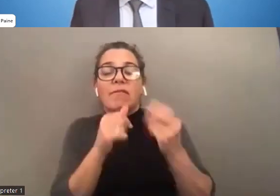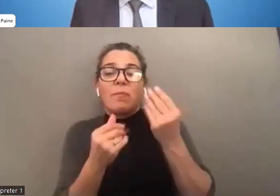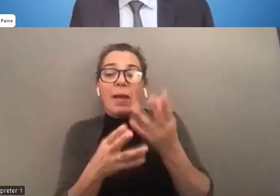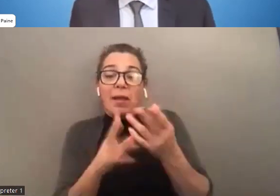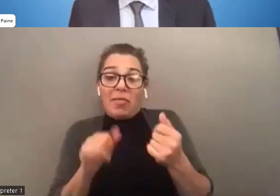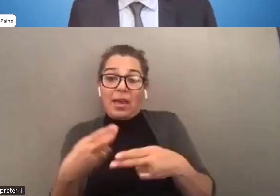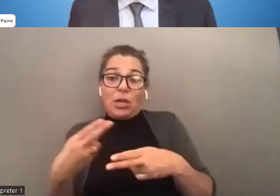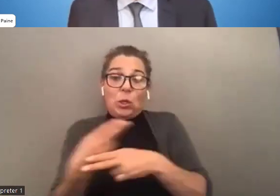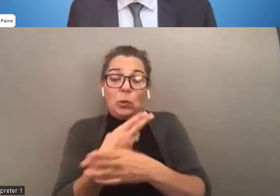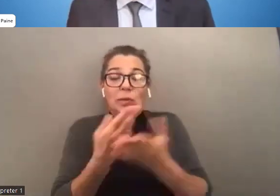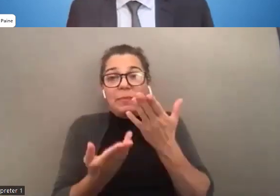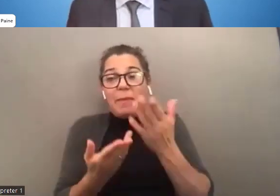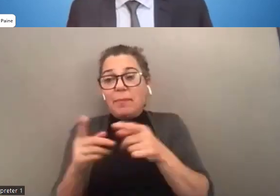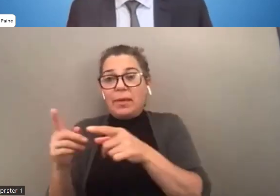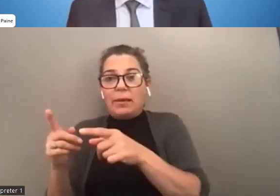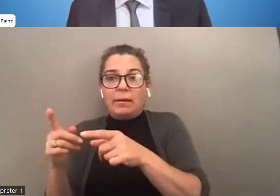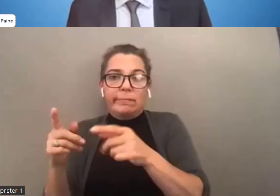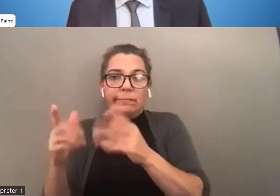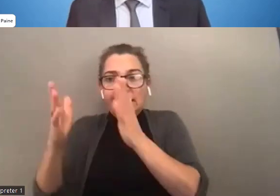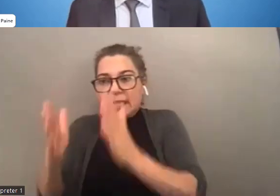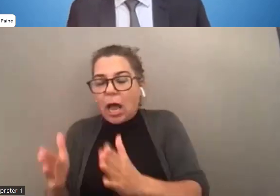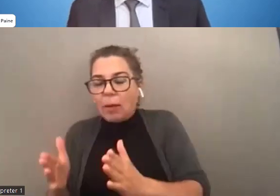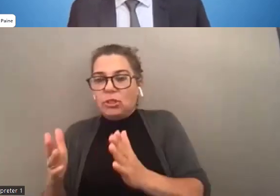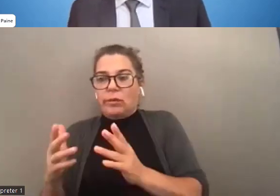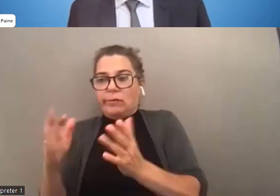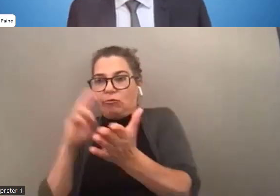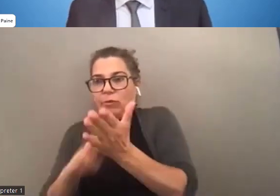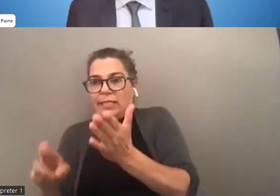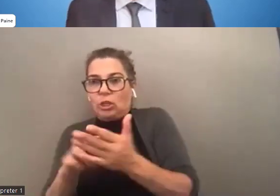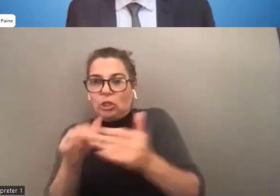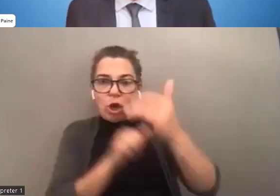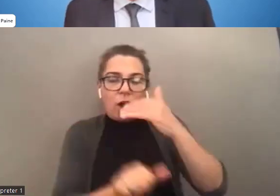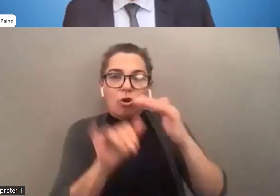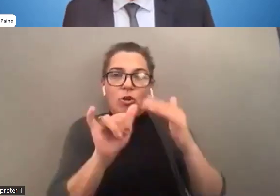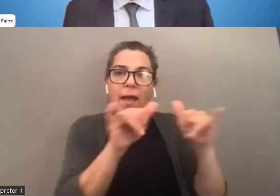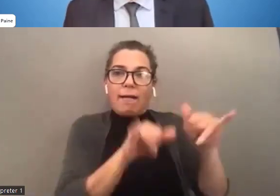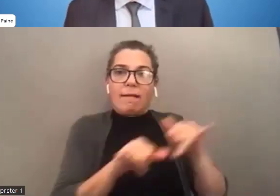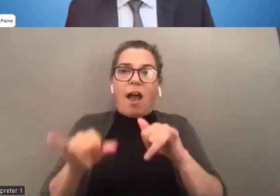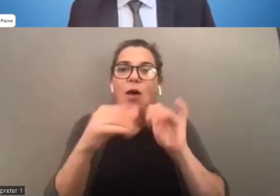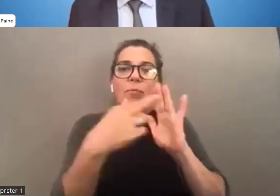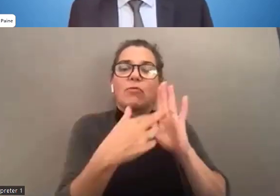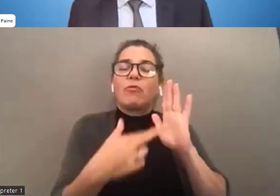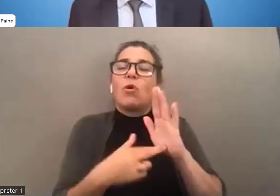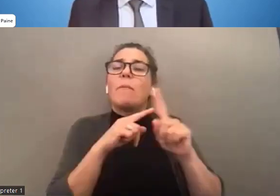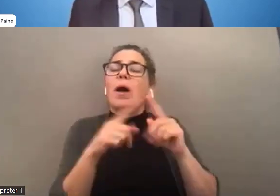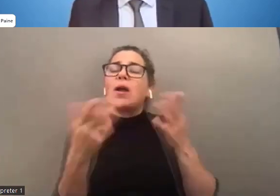human subjects research, sort of under the Common Rule, but it would also apply in cases where it might not meet that definition,